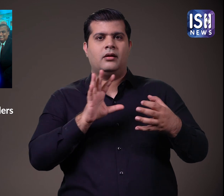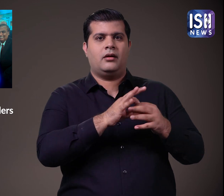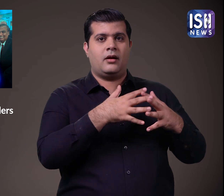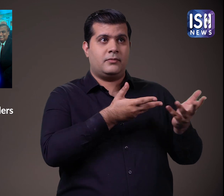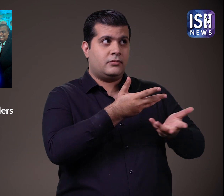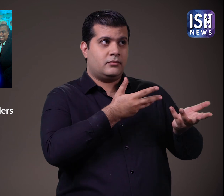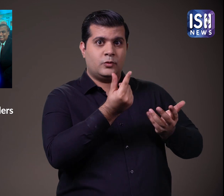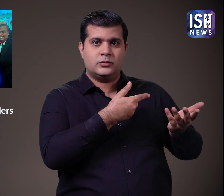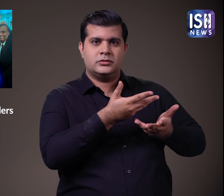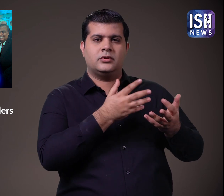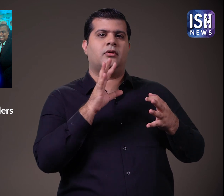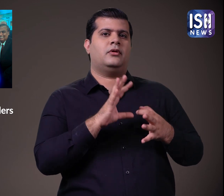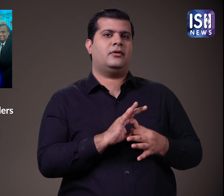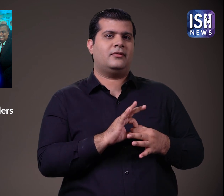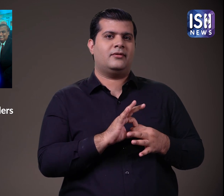So, Ambani needs to maintain good relation with Trump.